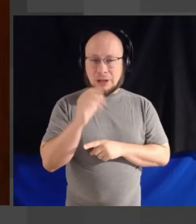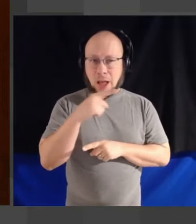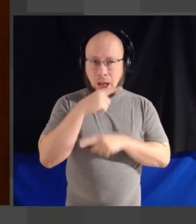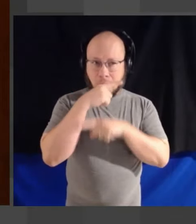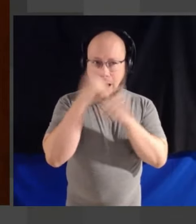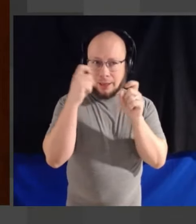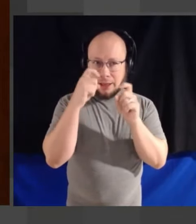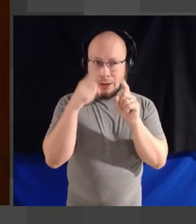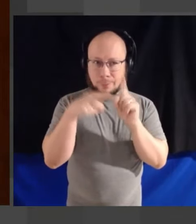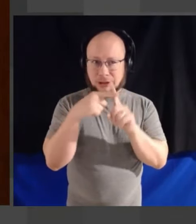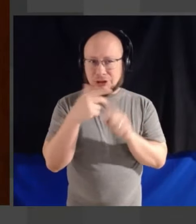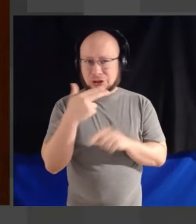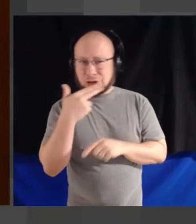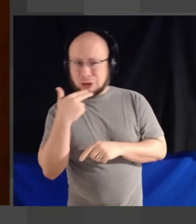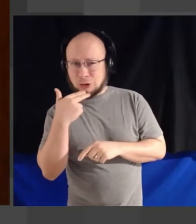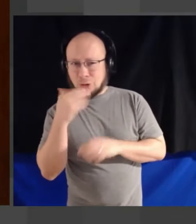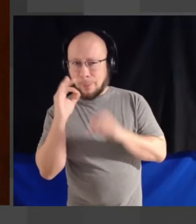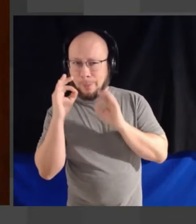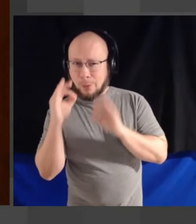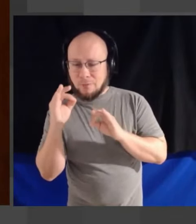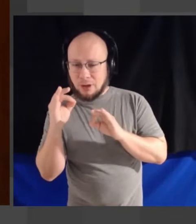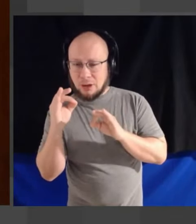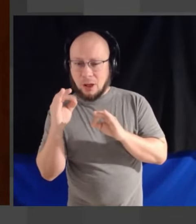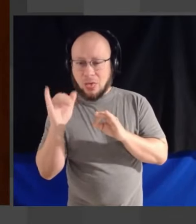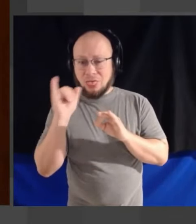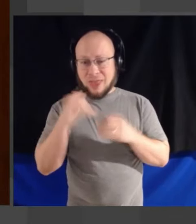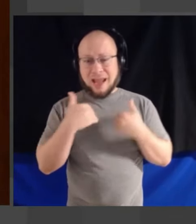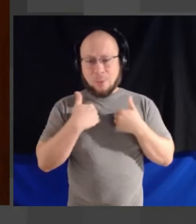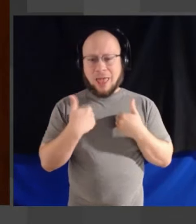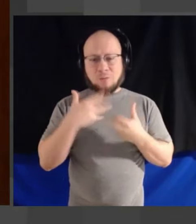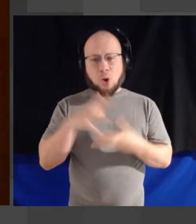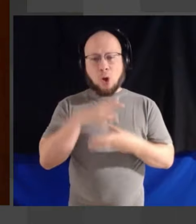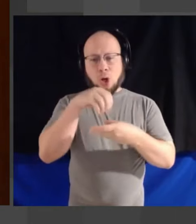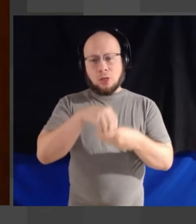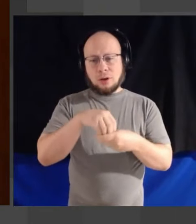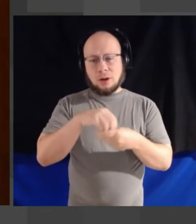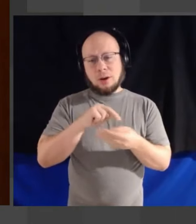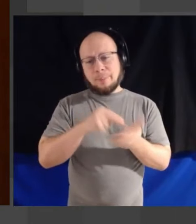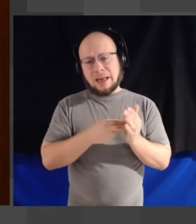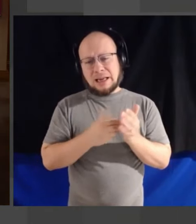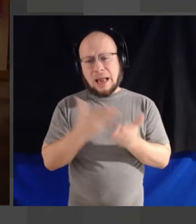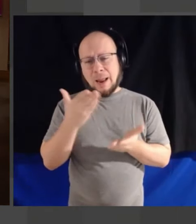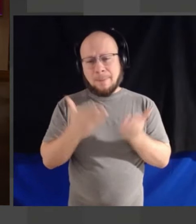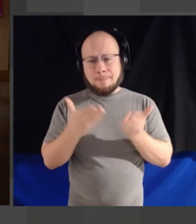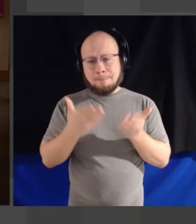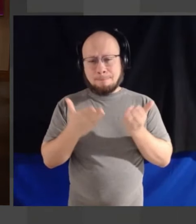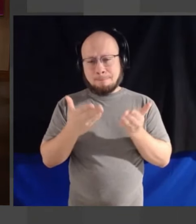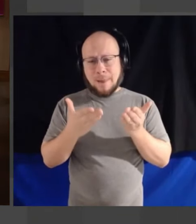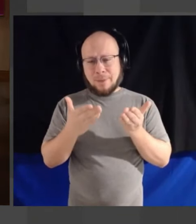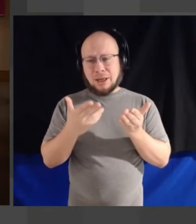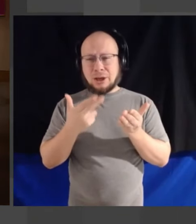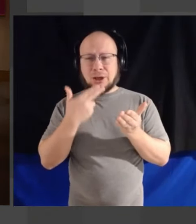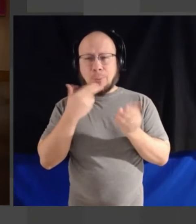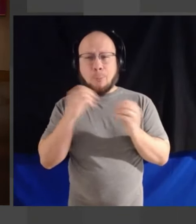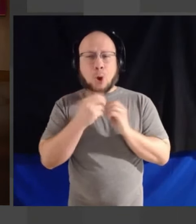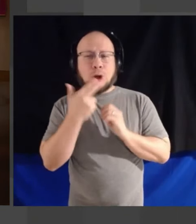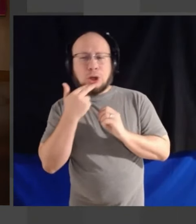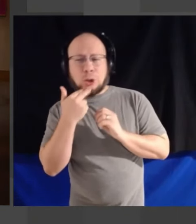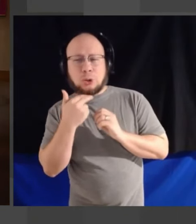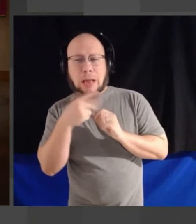IF IT HAPPENS TO BE UGLY CUTE. AND THE AXOLOTL IS PERFECT.